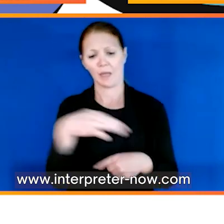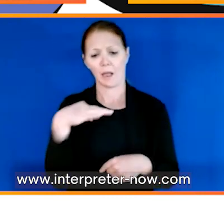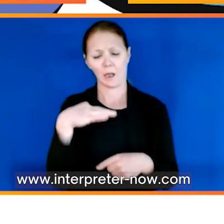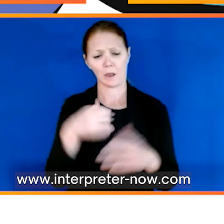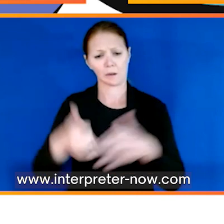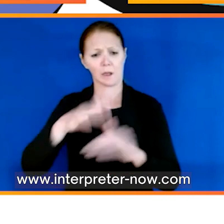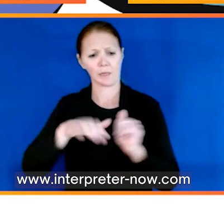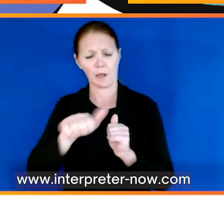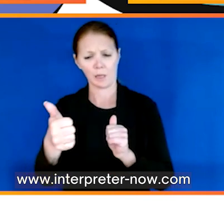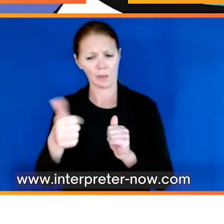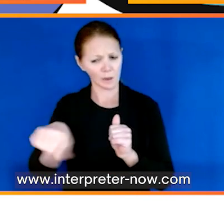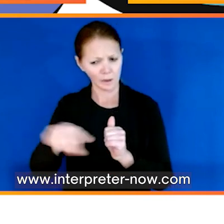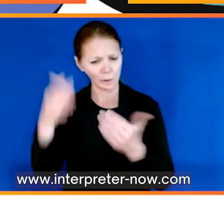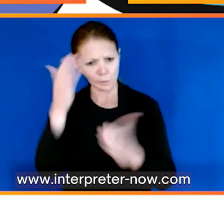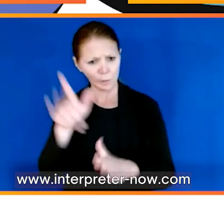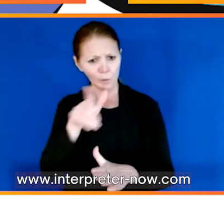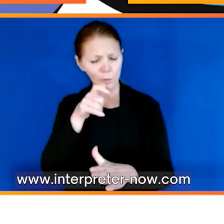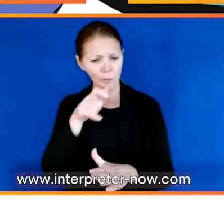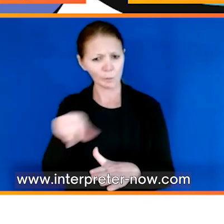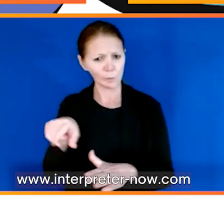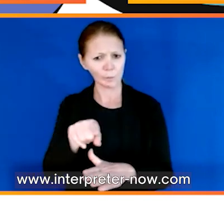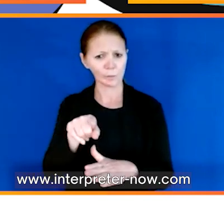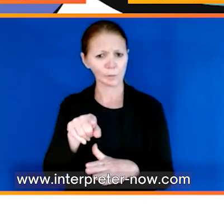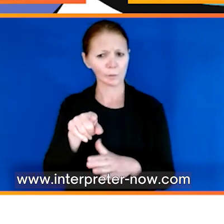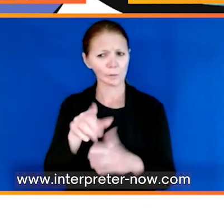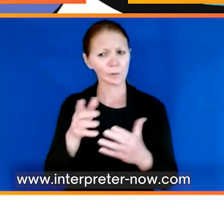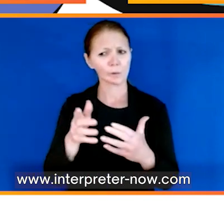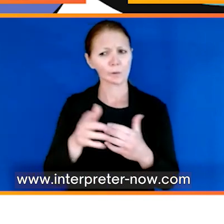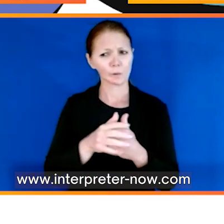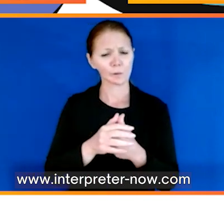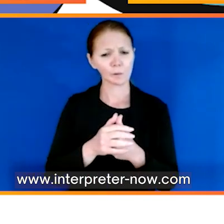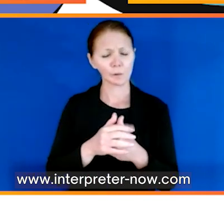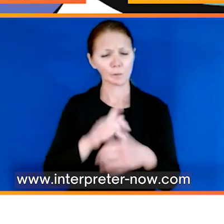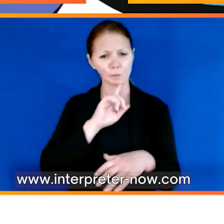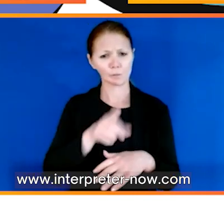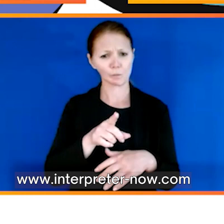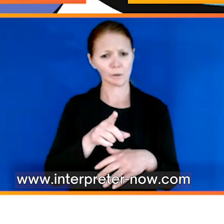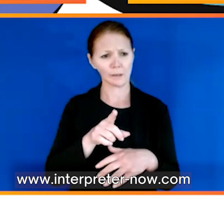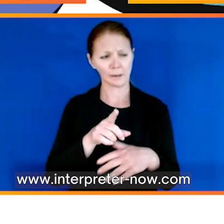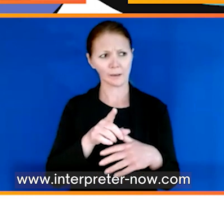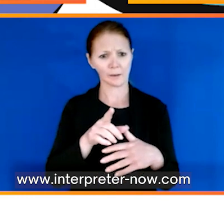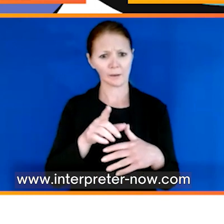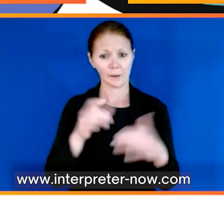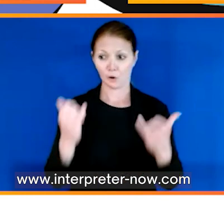you need the diversity. You need people to be challenging decisions that are being made.